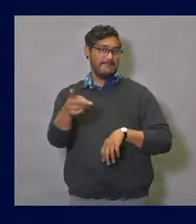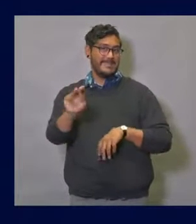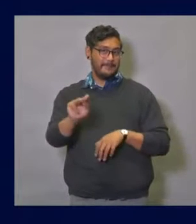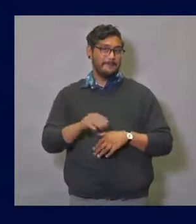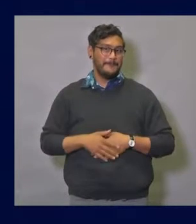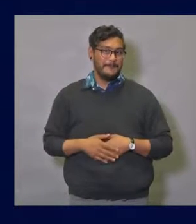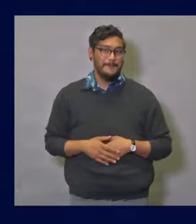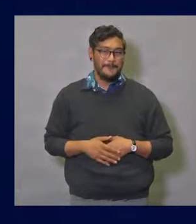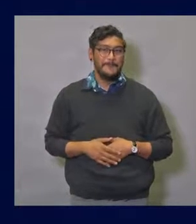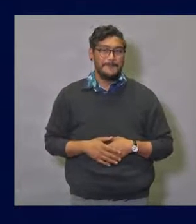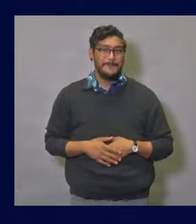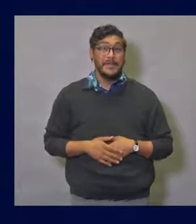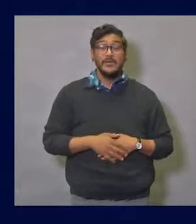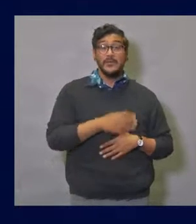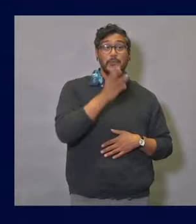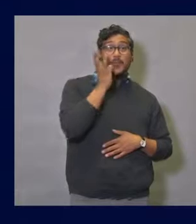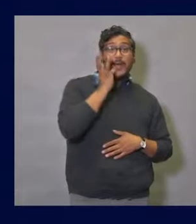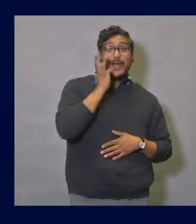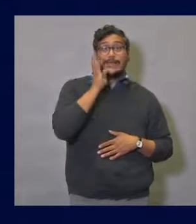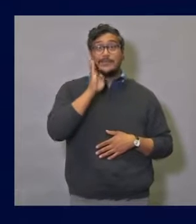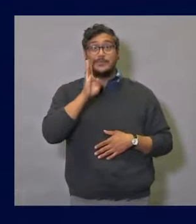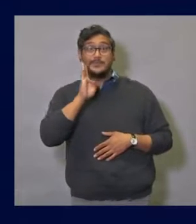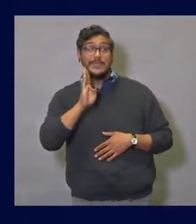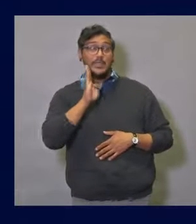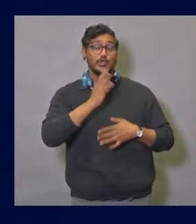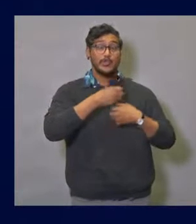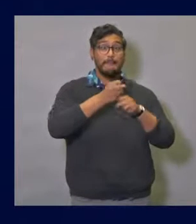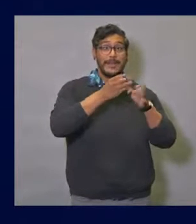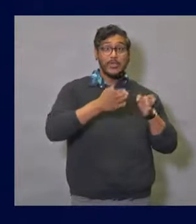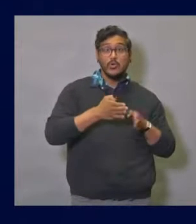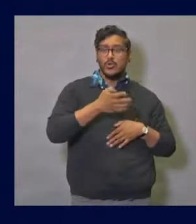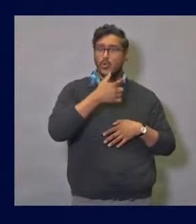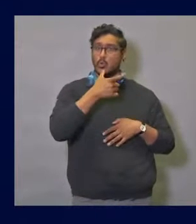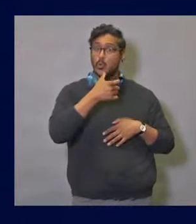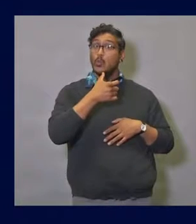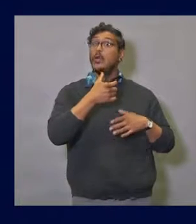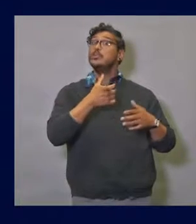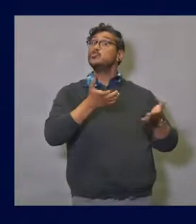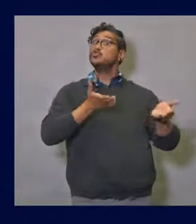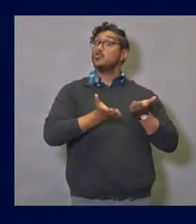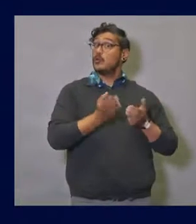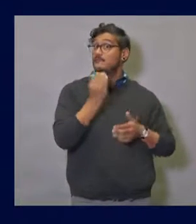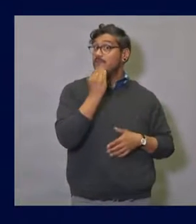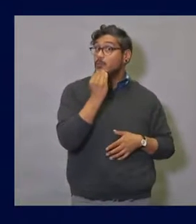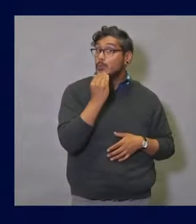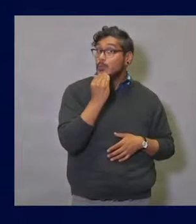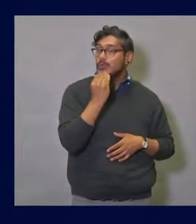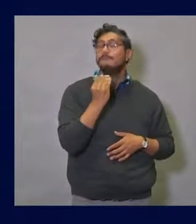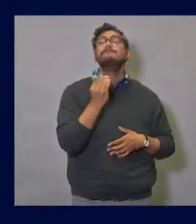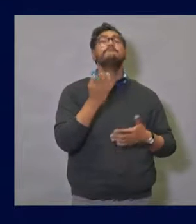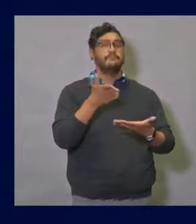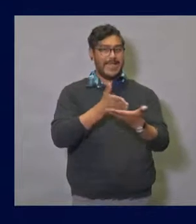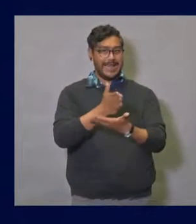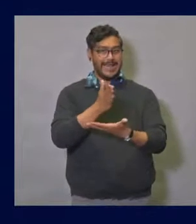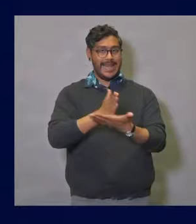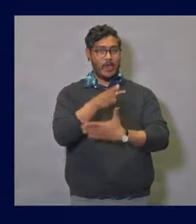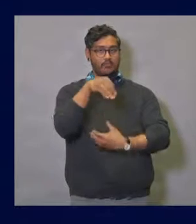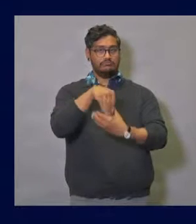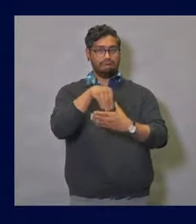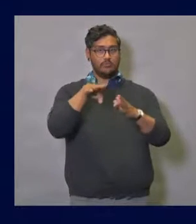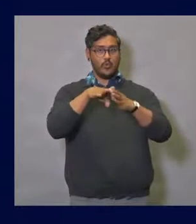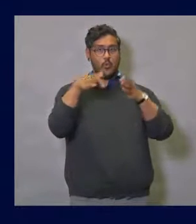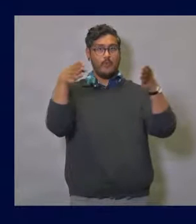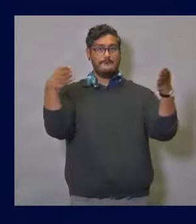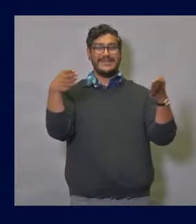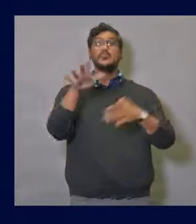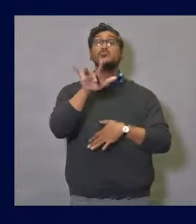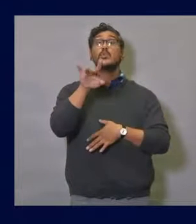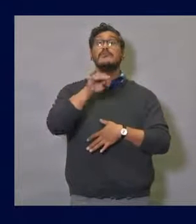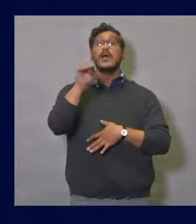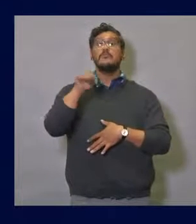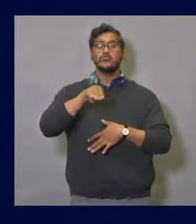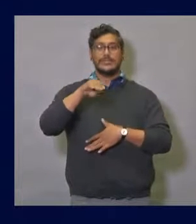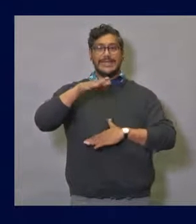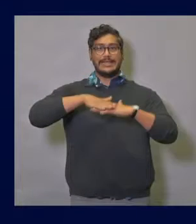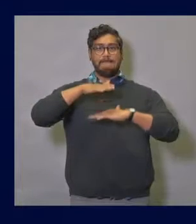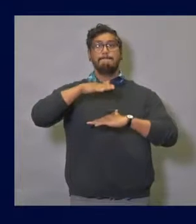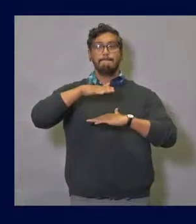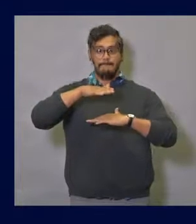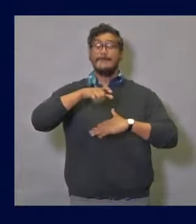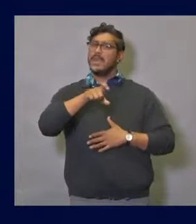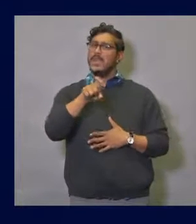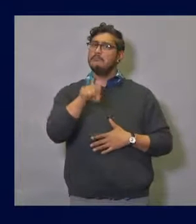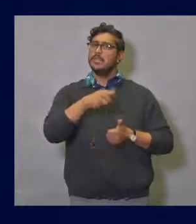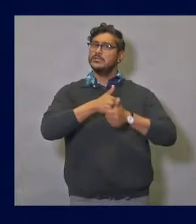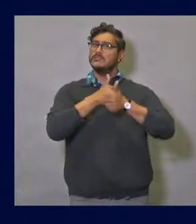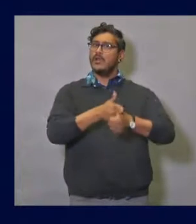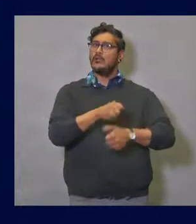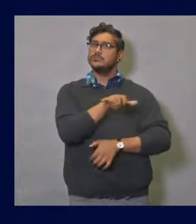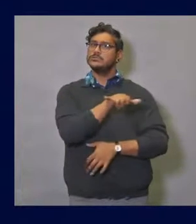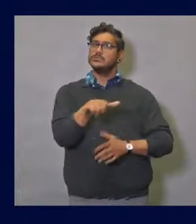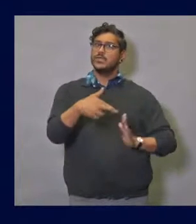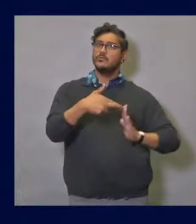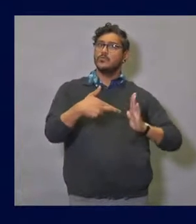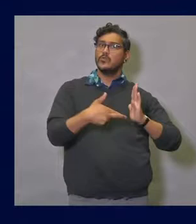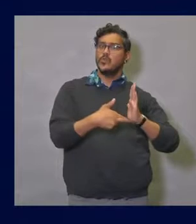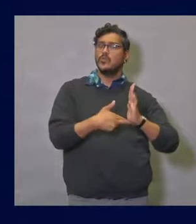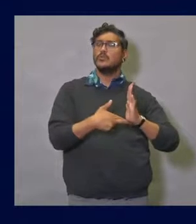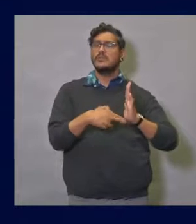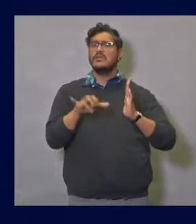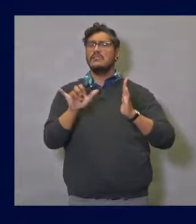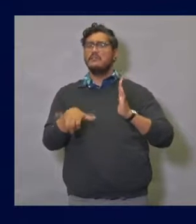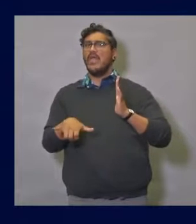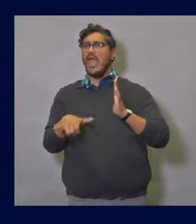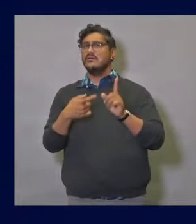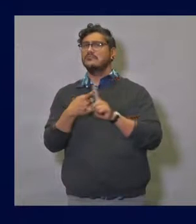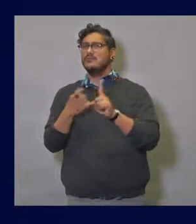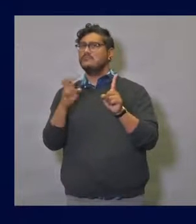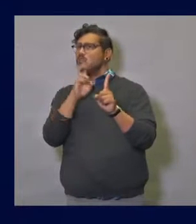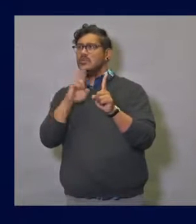AL PÚBLICO.